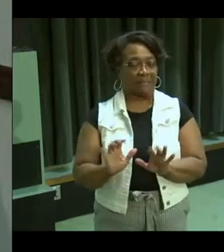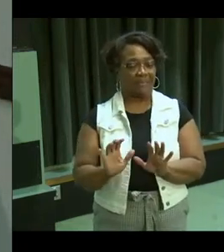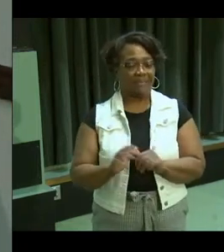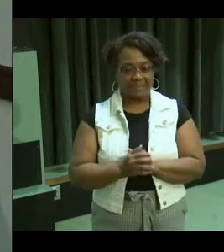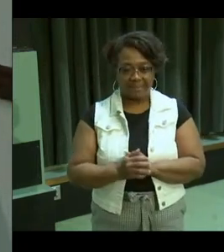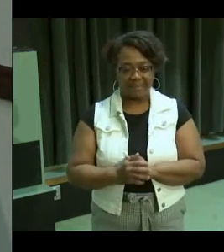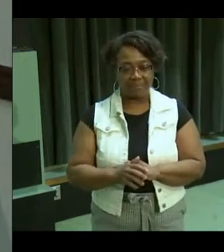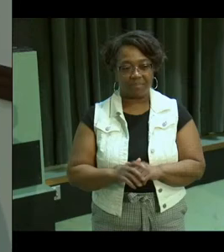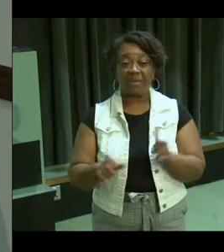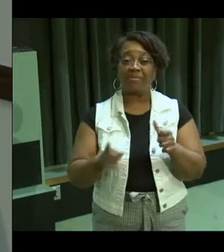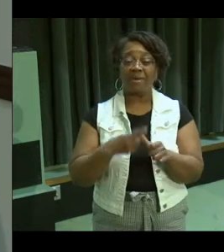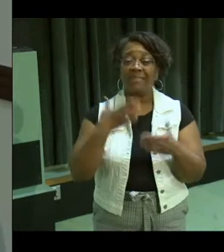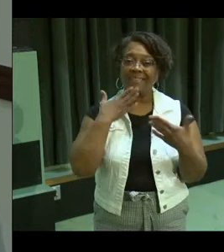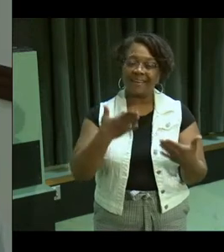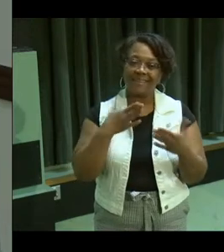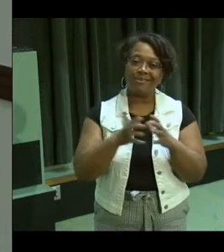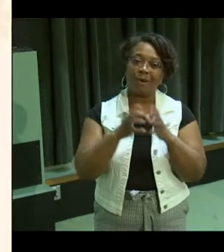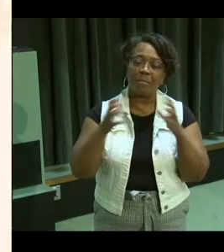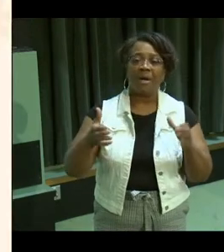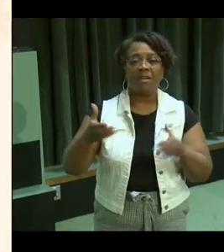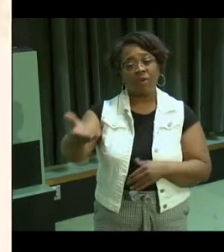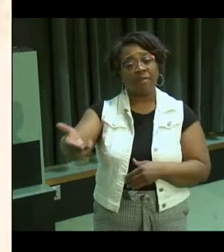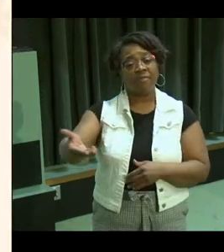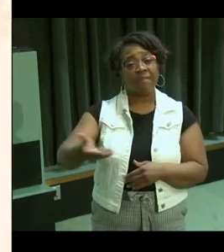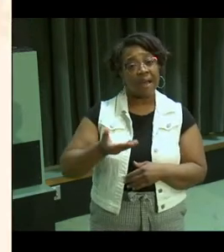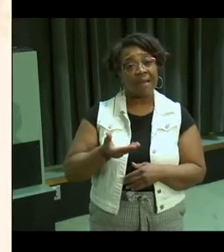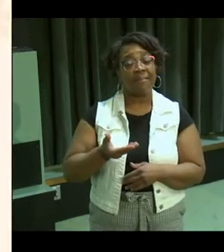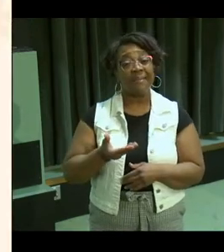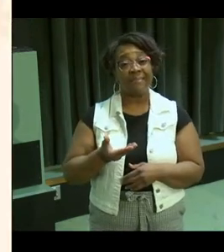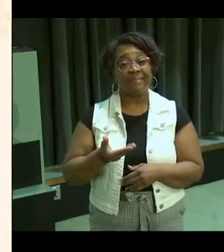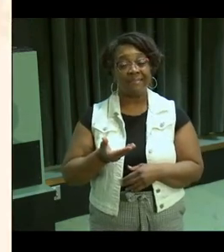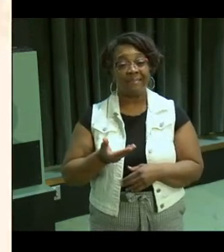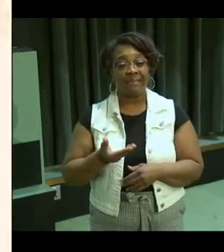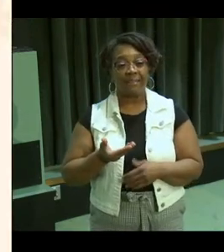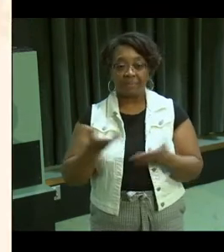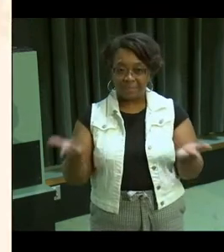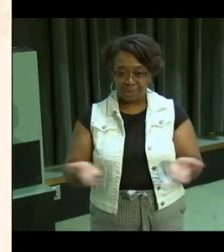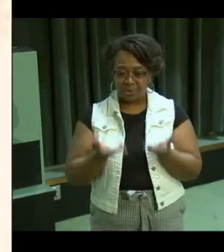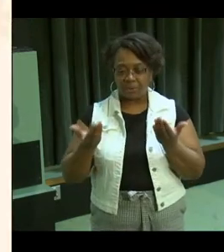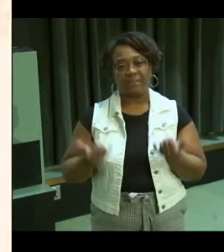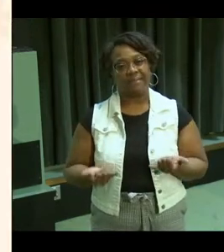Okay but first, thank you so